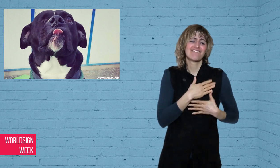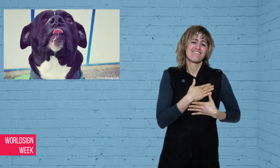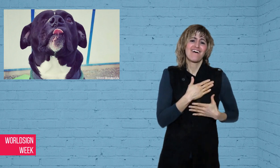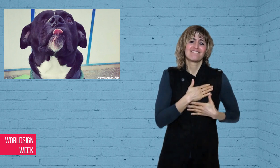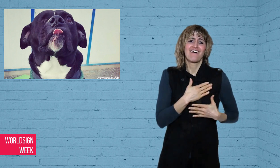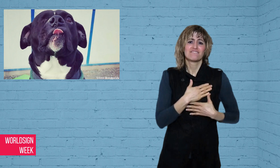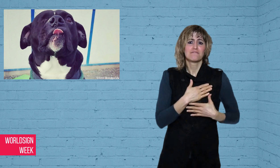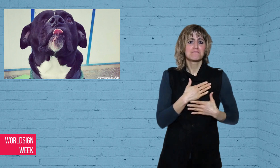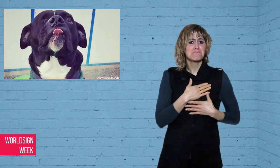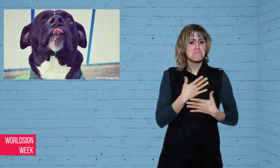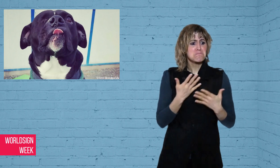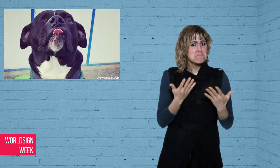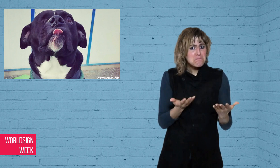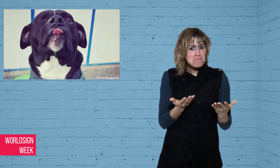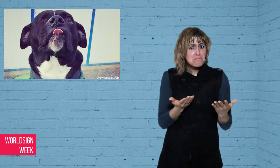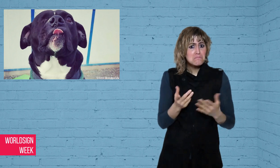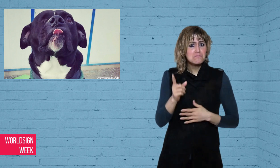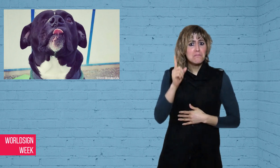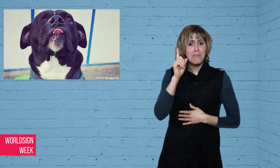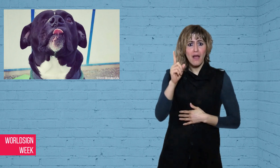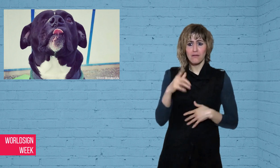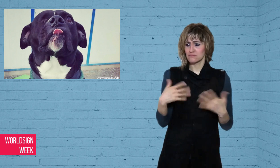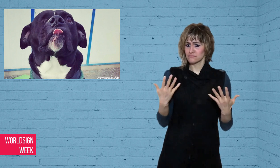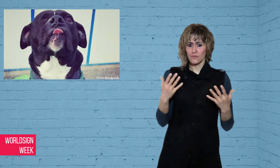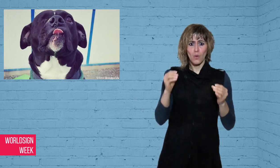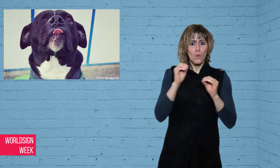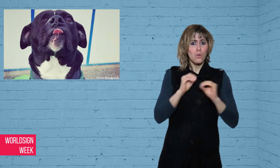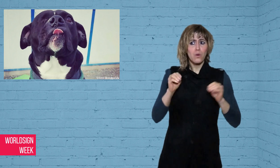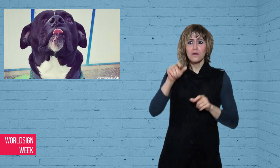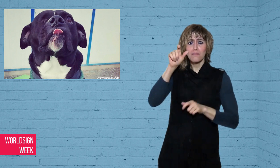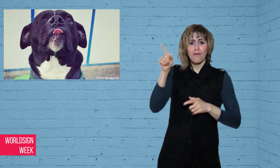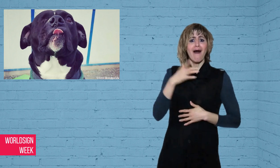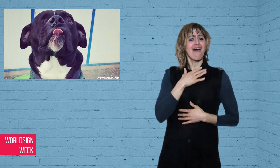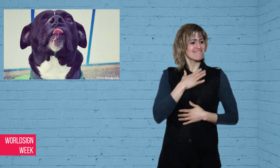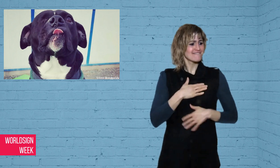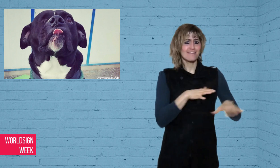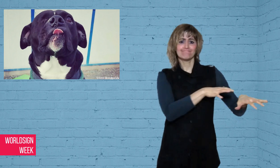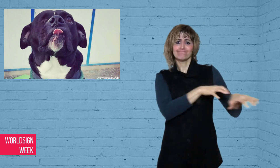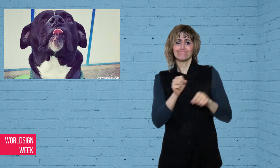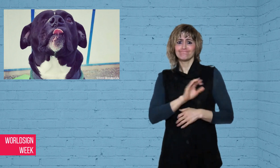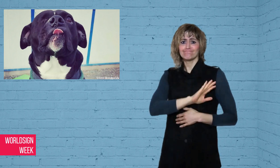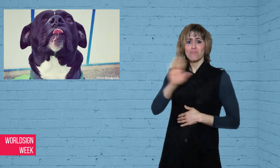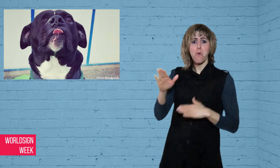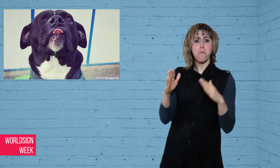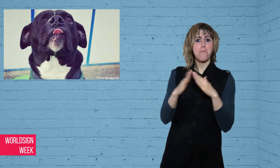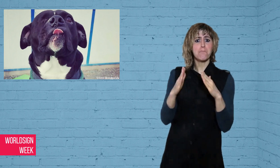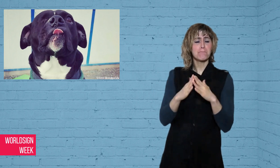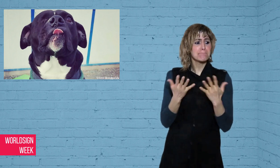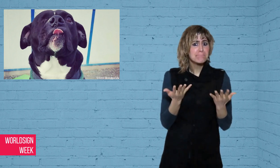organization’s staff members and visitors